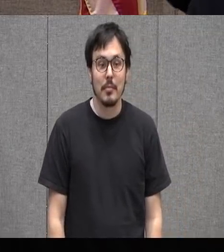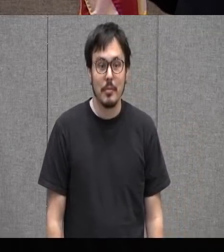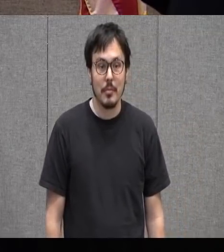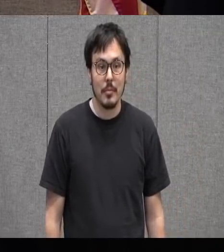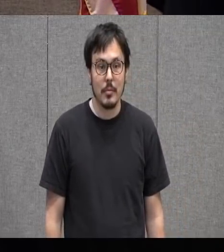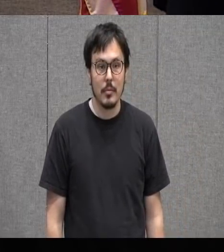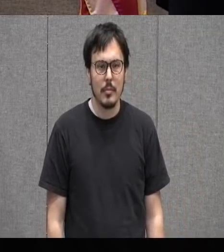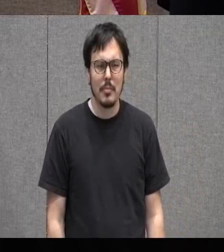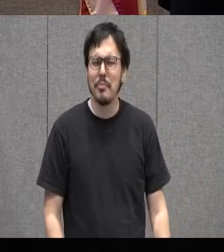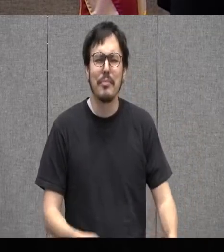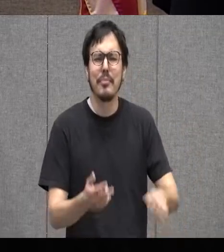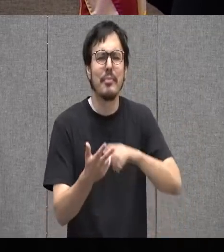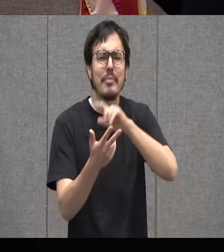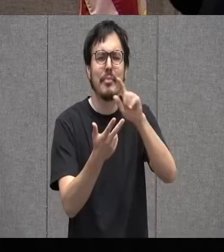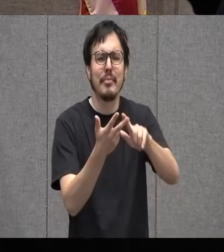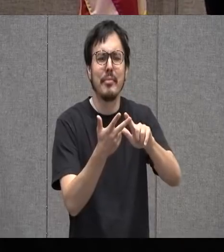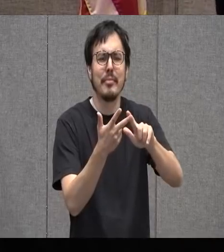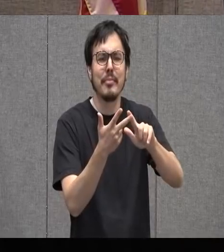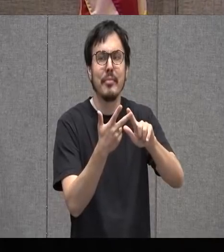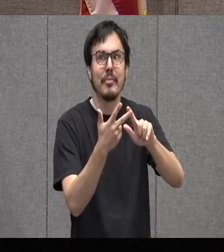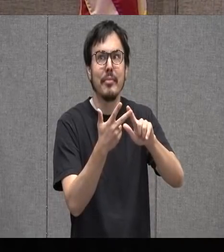And what else? And I saw bubbles.